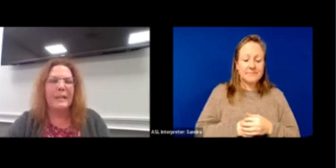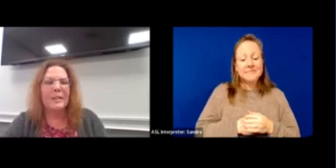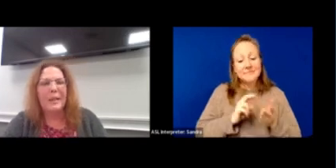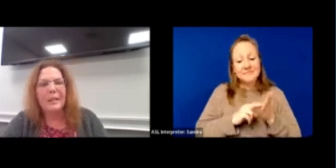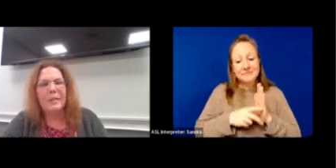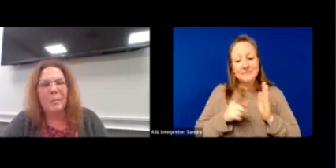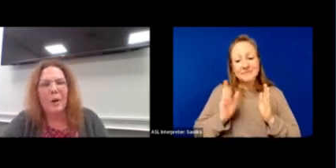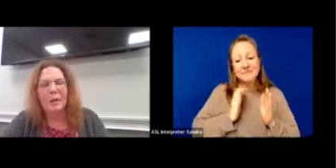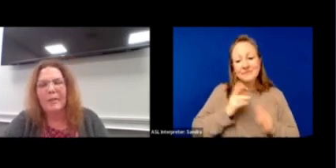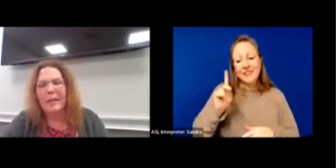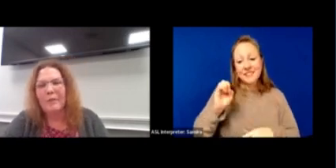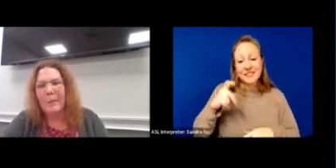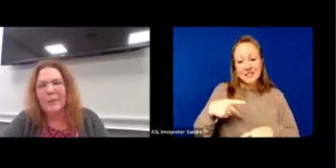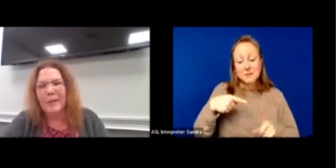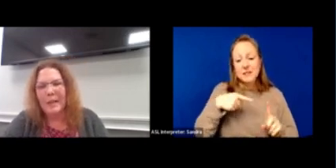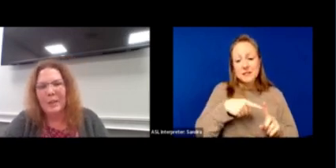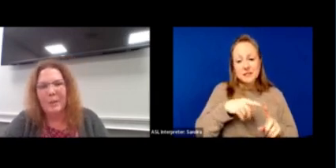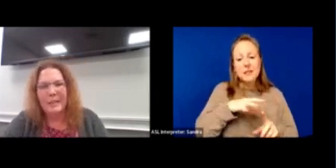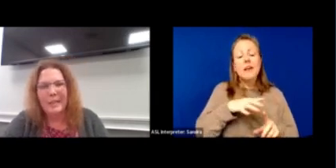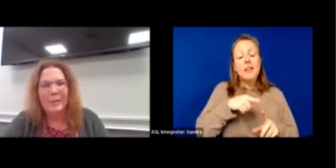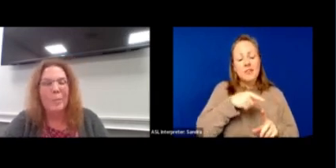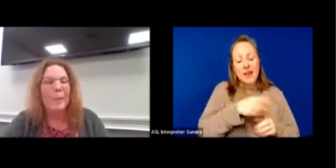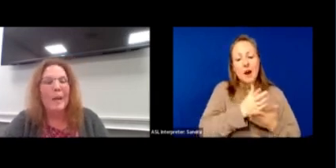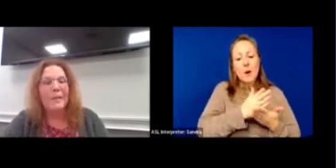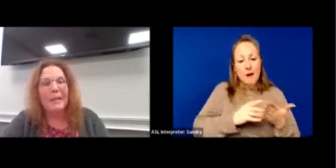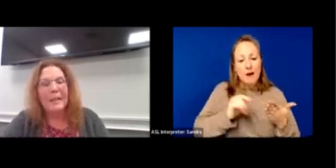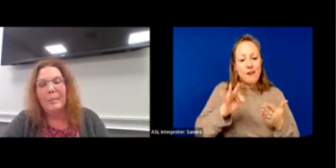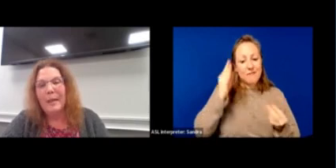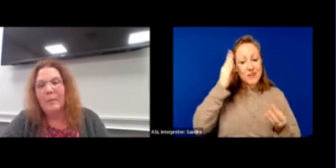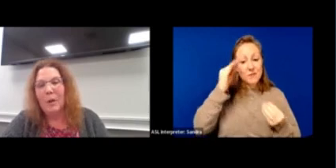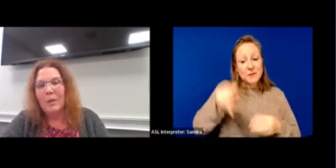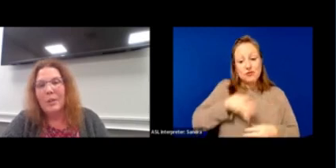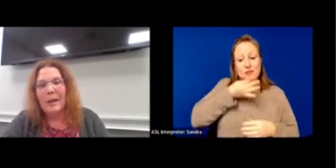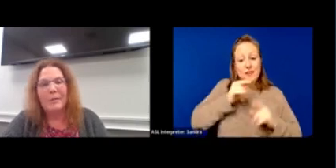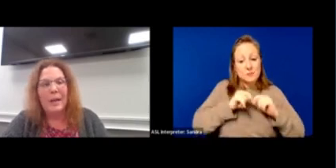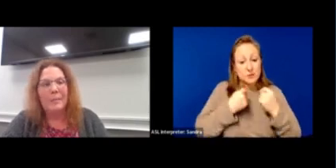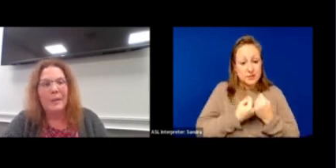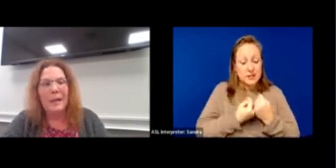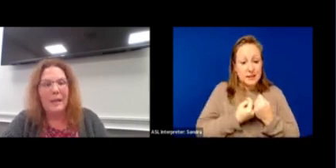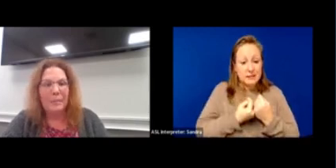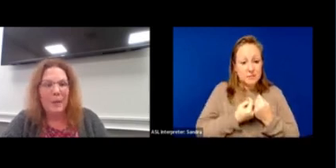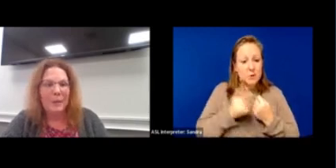DSPs are part of the information expert team, they need to be able to also have time and a